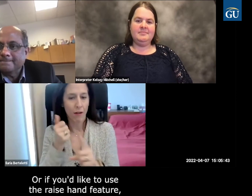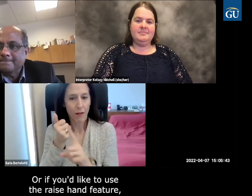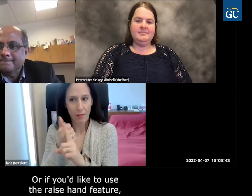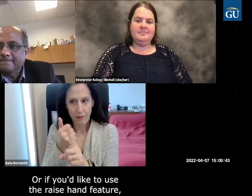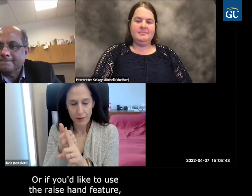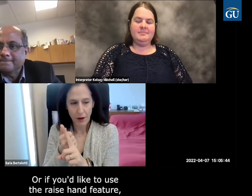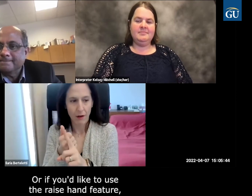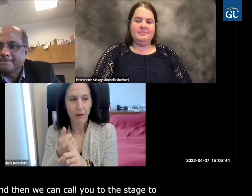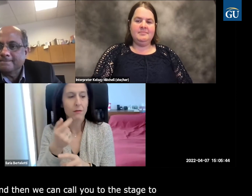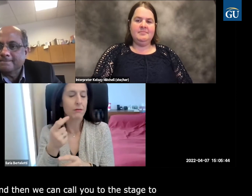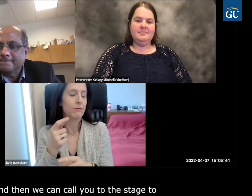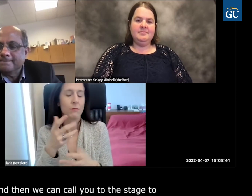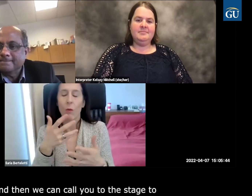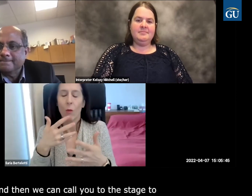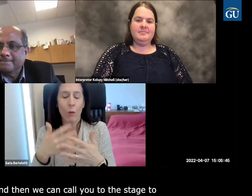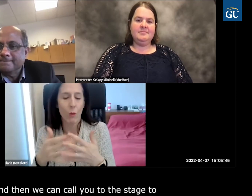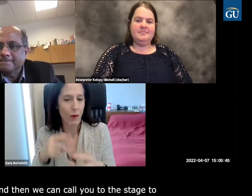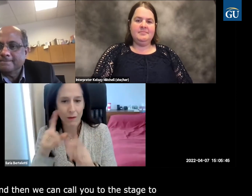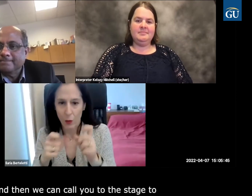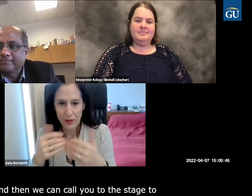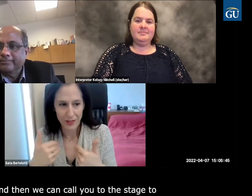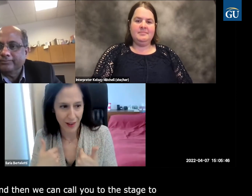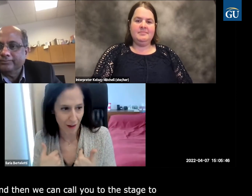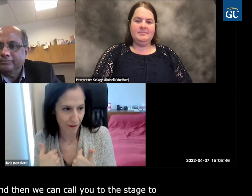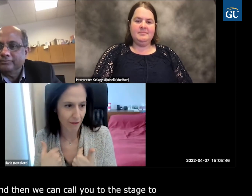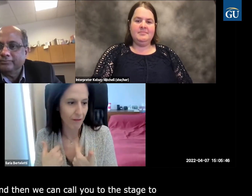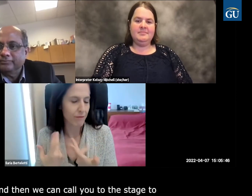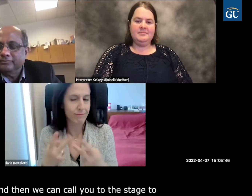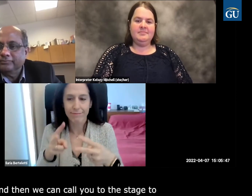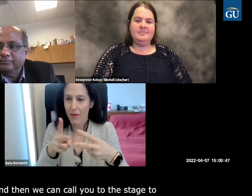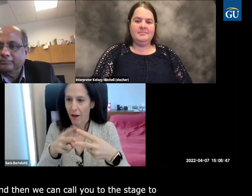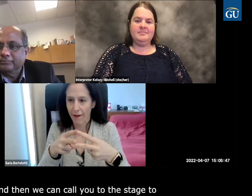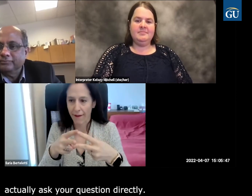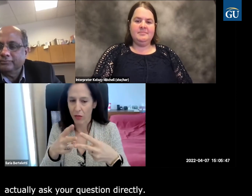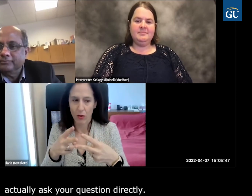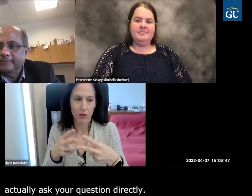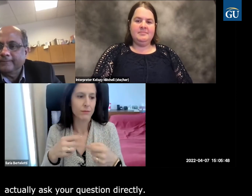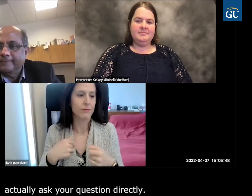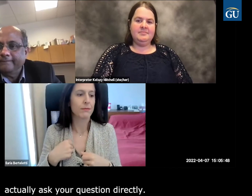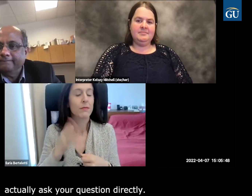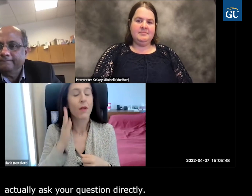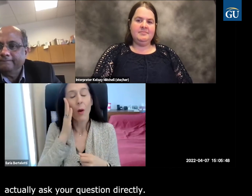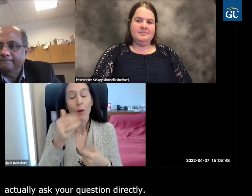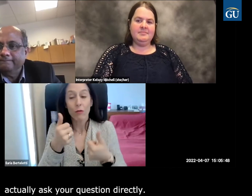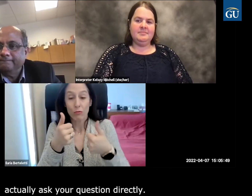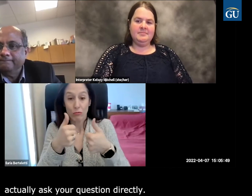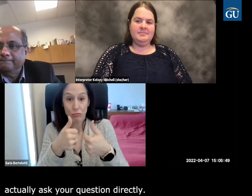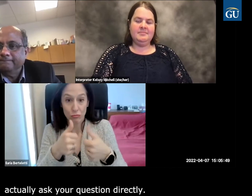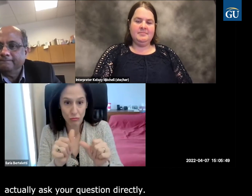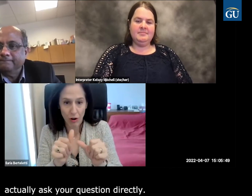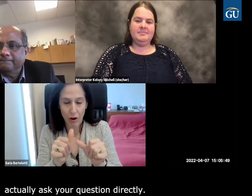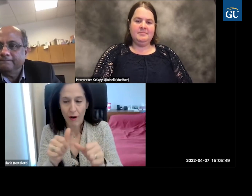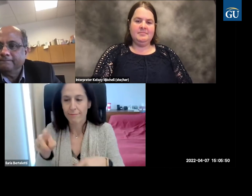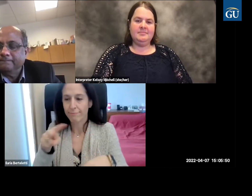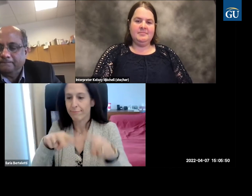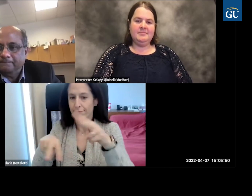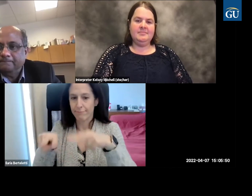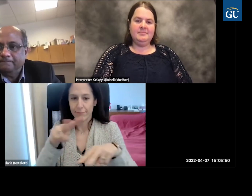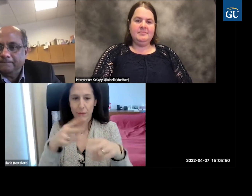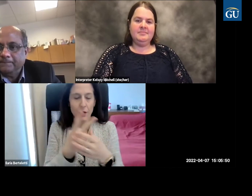feature and then we can call you to the stage to actually ask your question